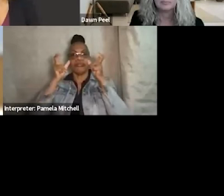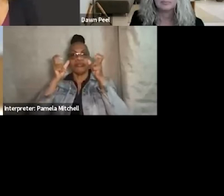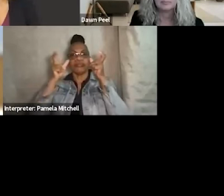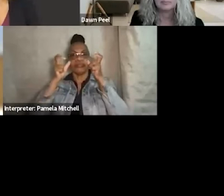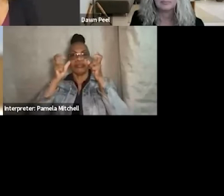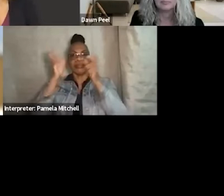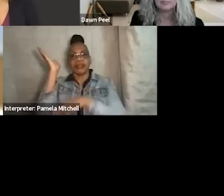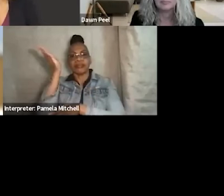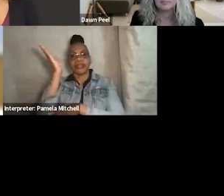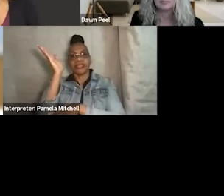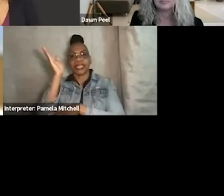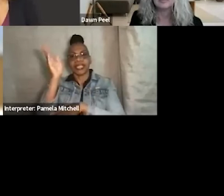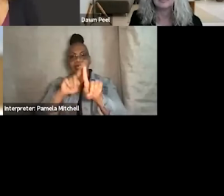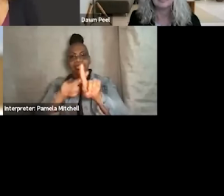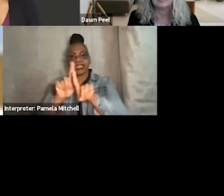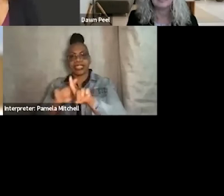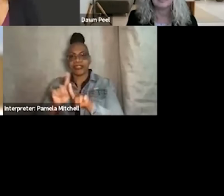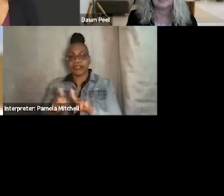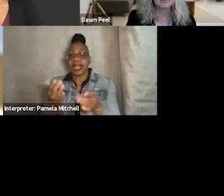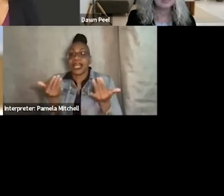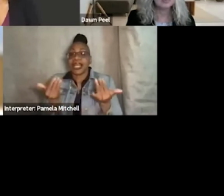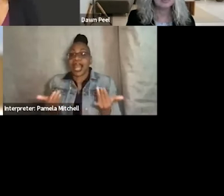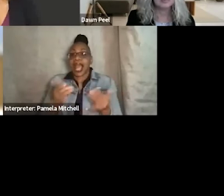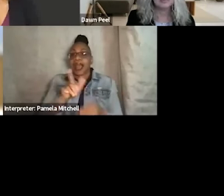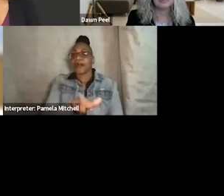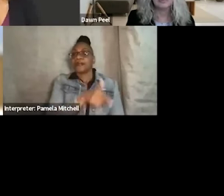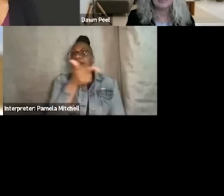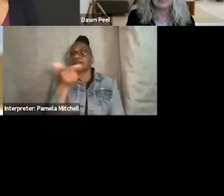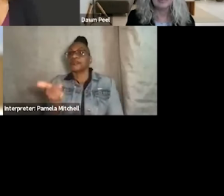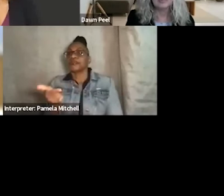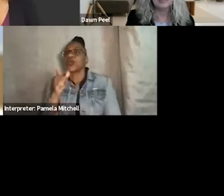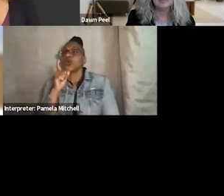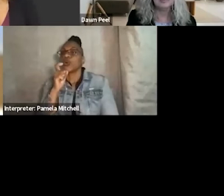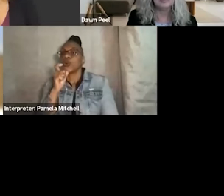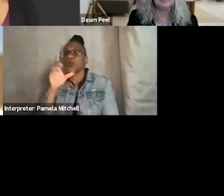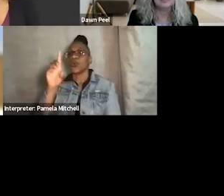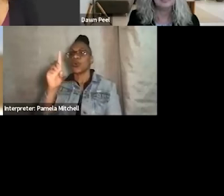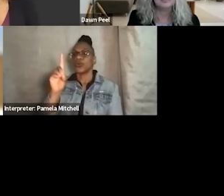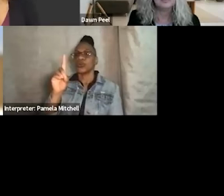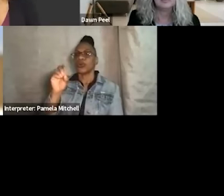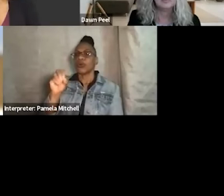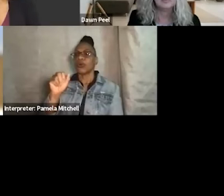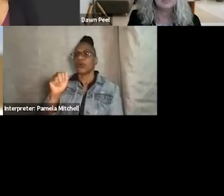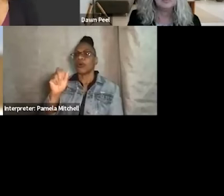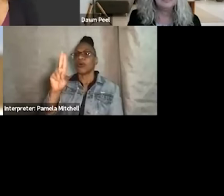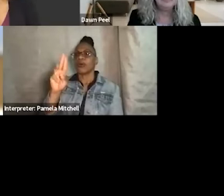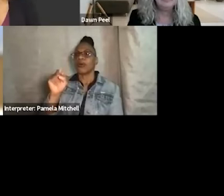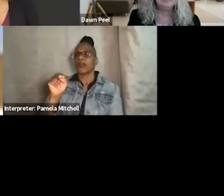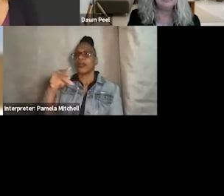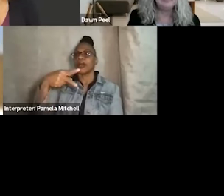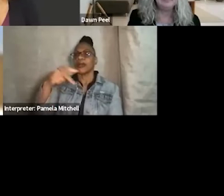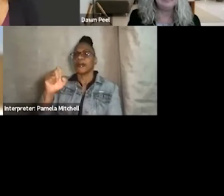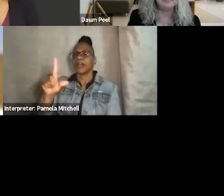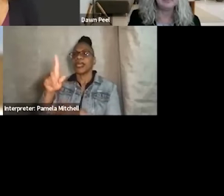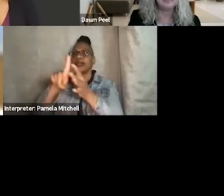And with that, I am going to turn this over to Dawn Peel to get us started. Thank you so much, Dawn Peel.